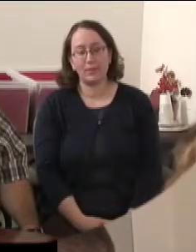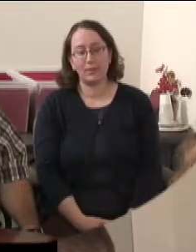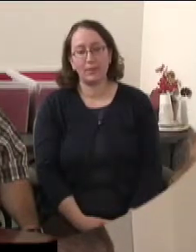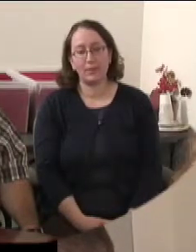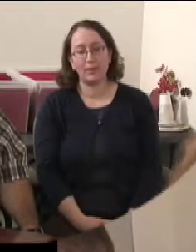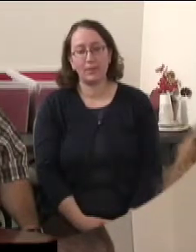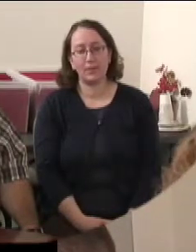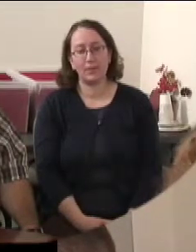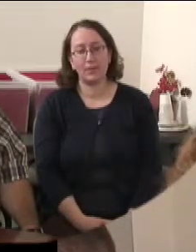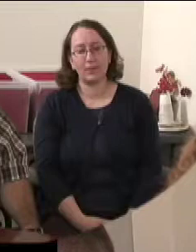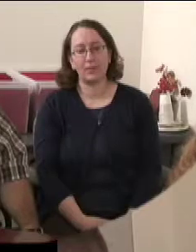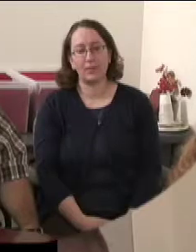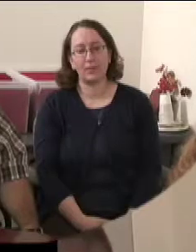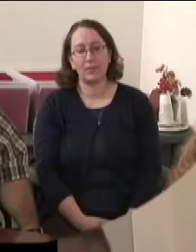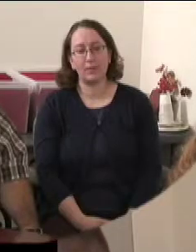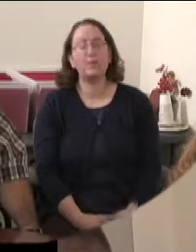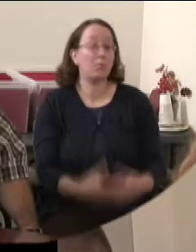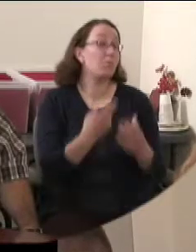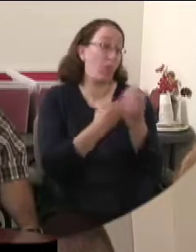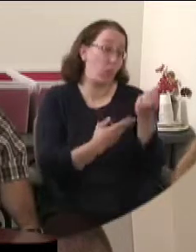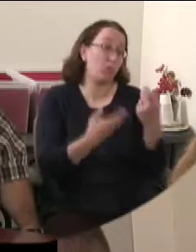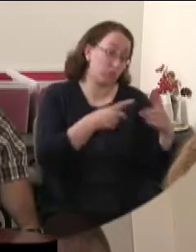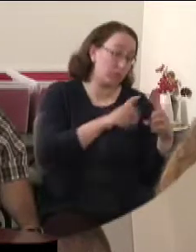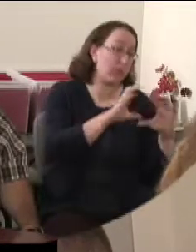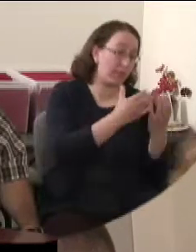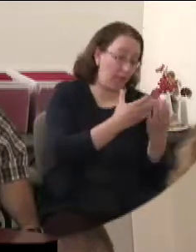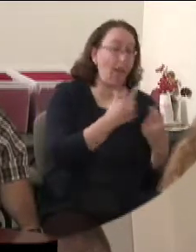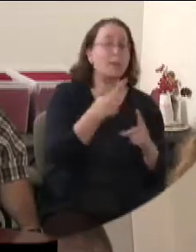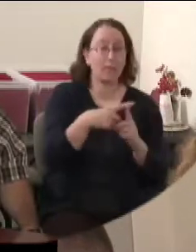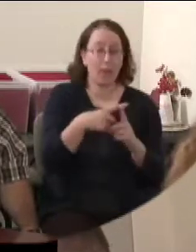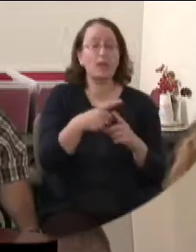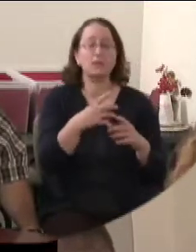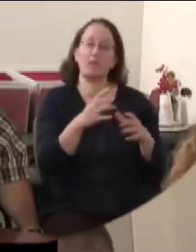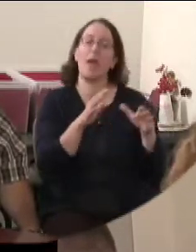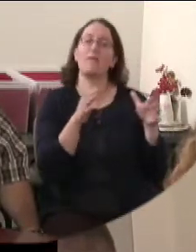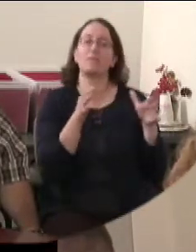or after the classroom? Steven: Both. They have small enough classes